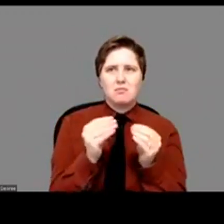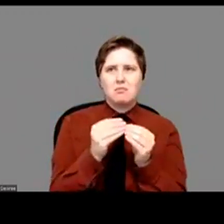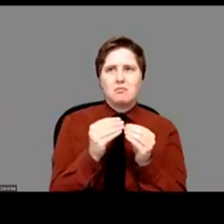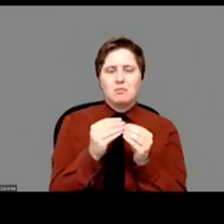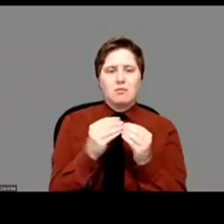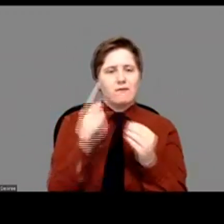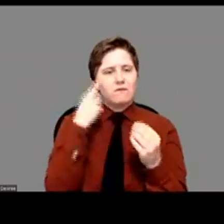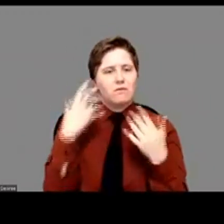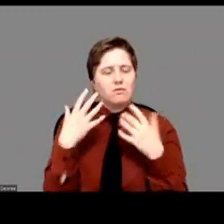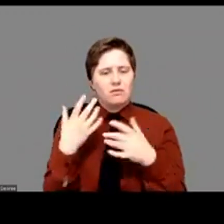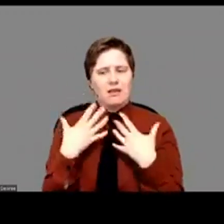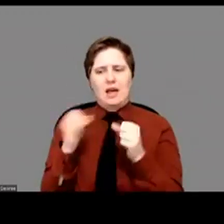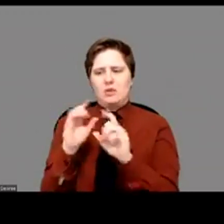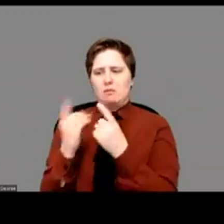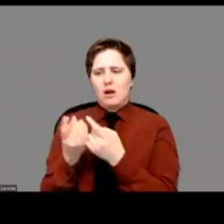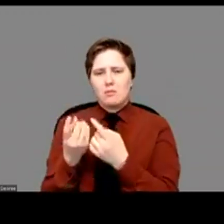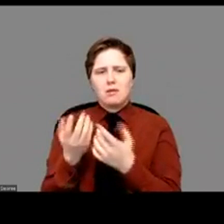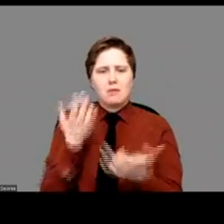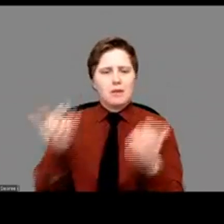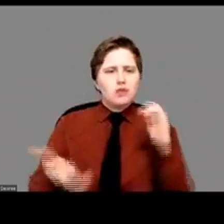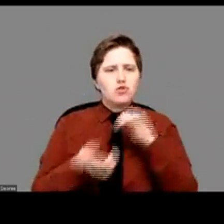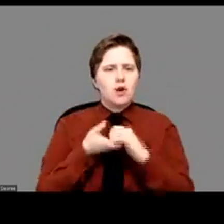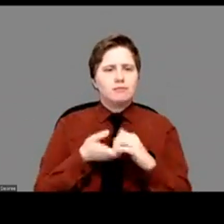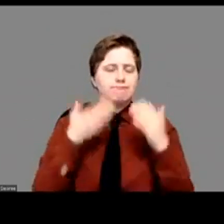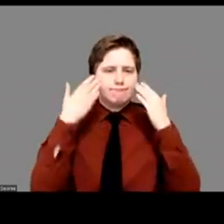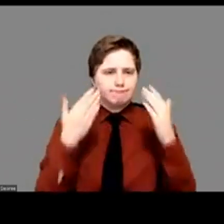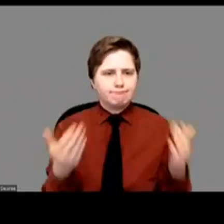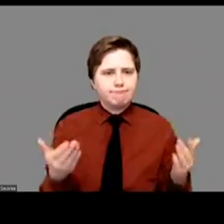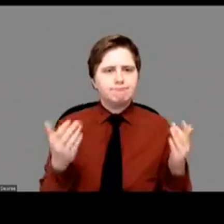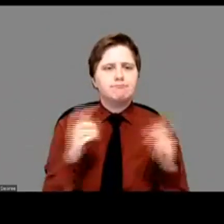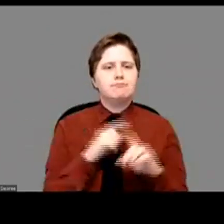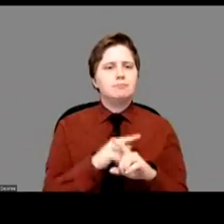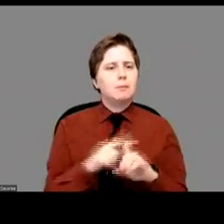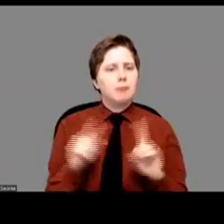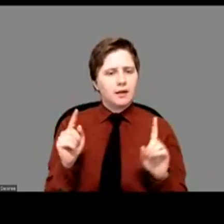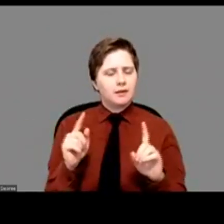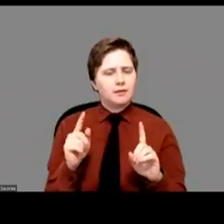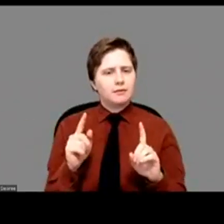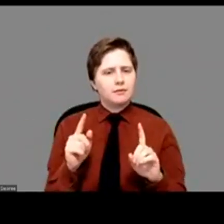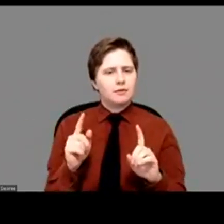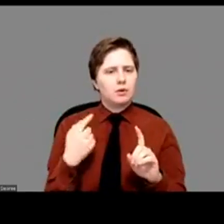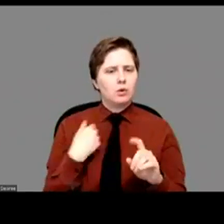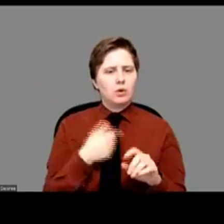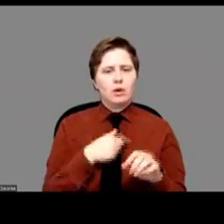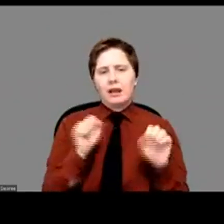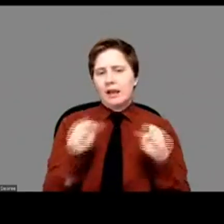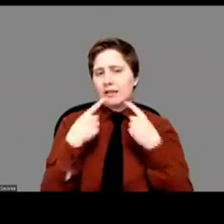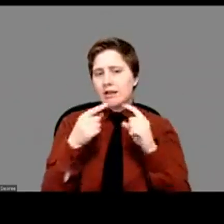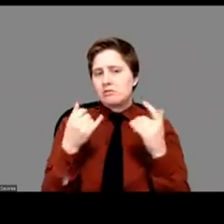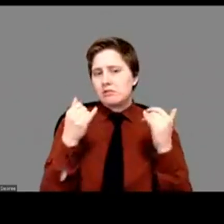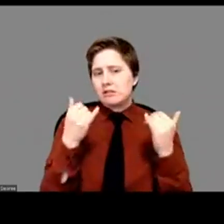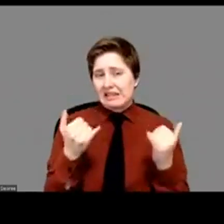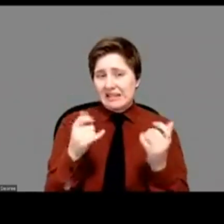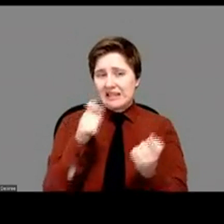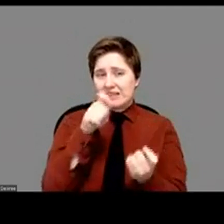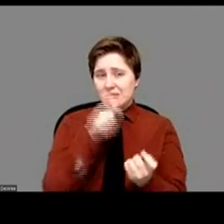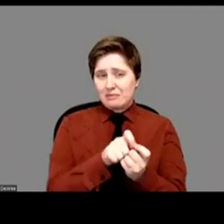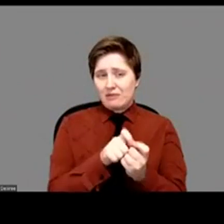Or maybe we have naked jointly. I can announce today specifically what those things maybe.